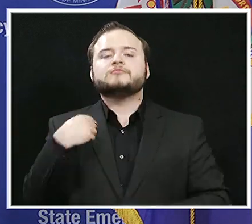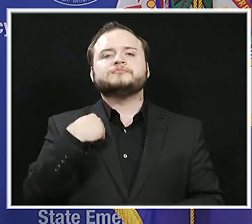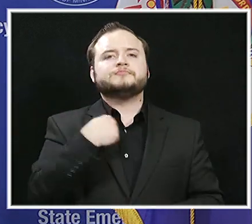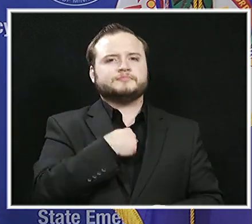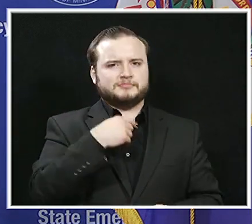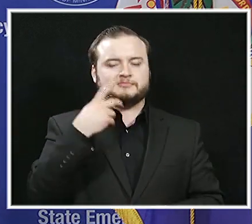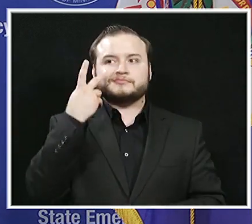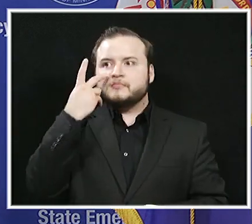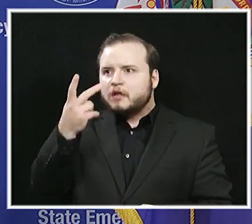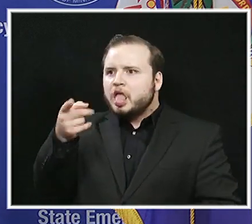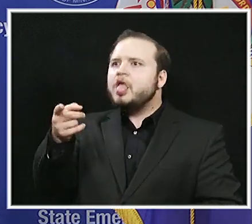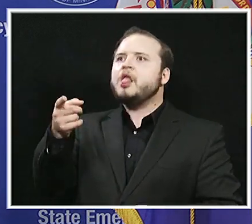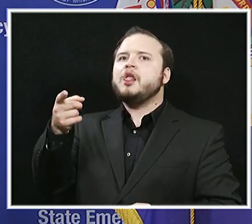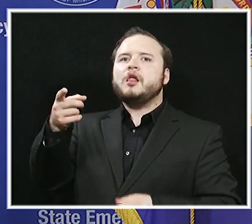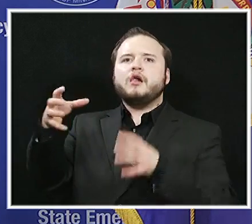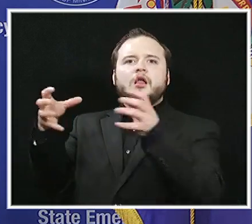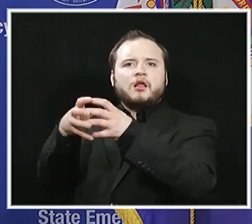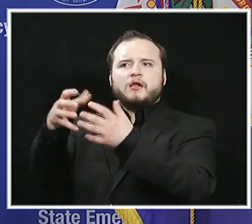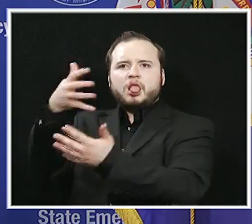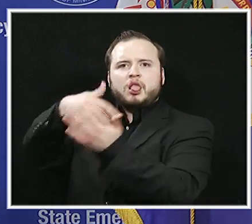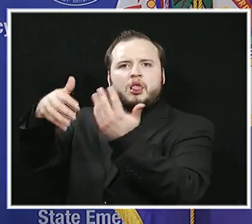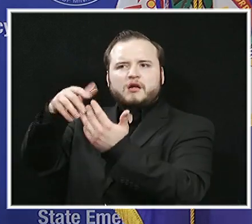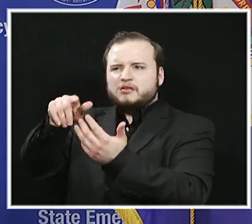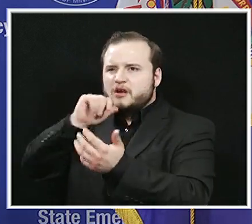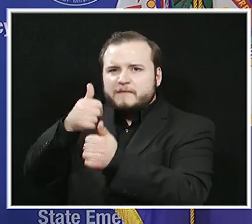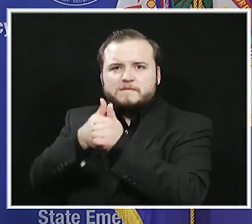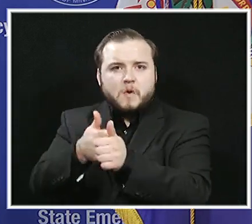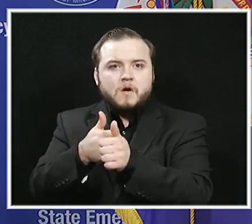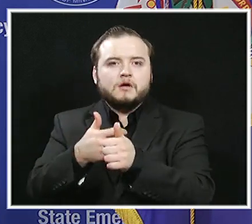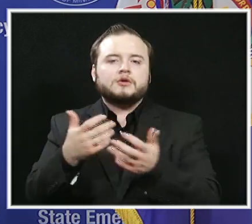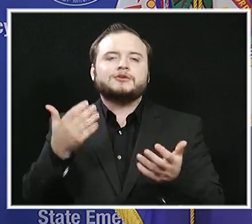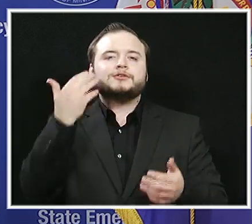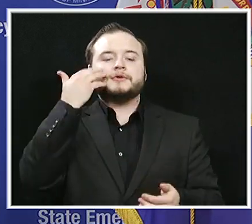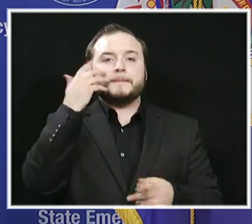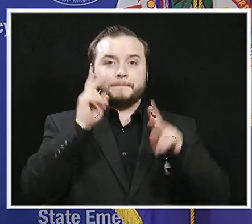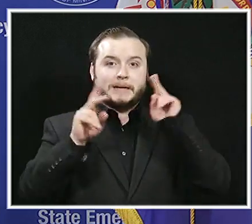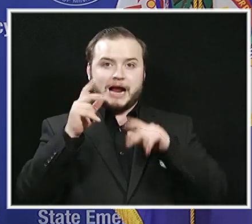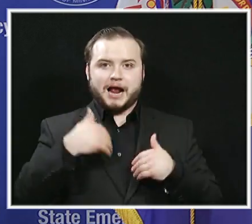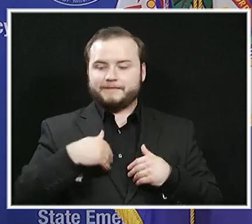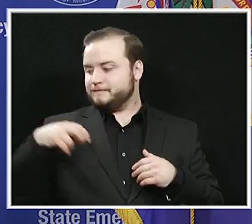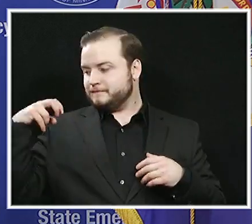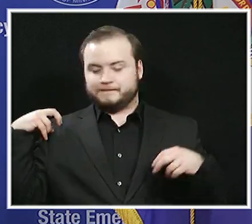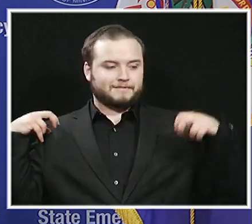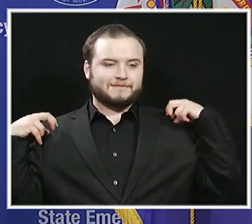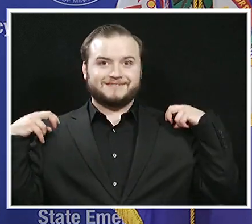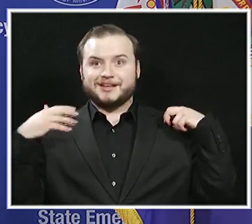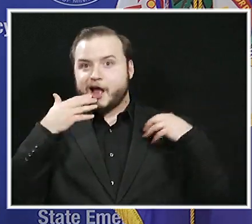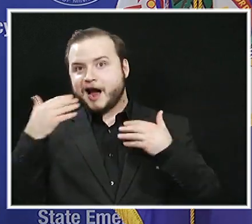Now, if we see there's a bad actor and I know everybody's best